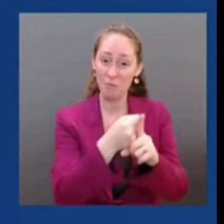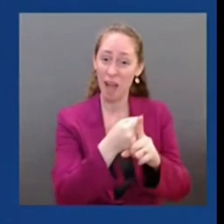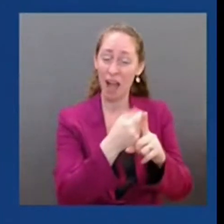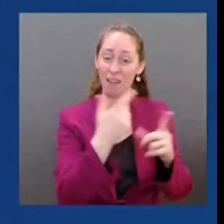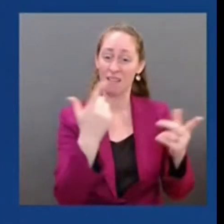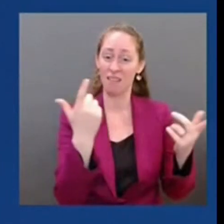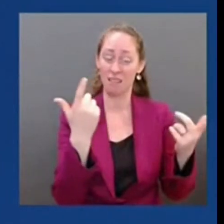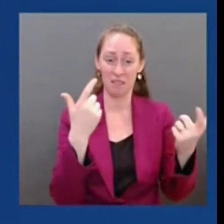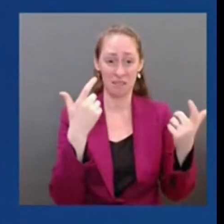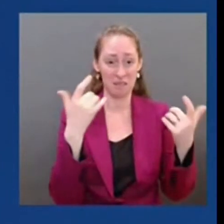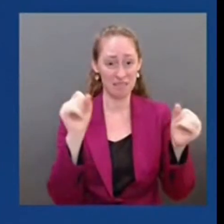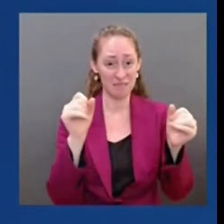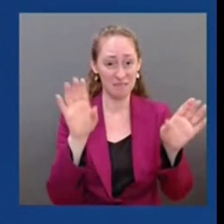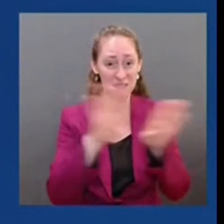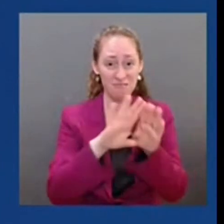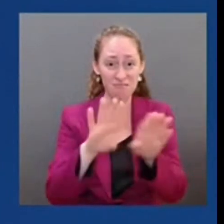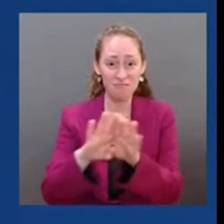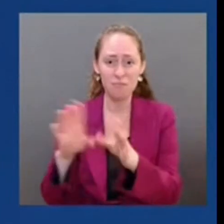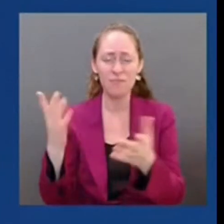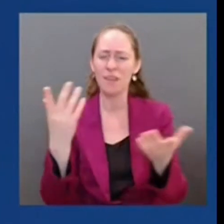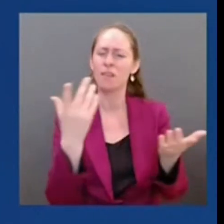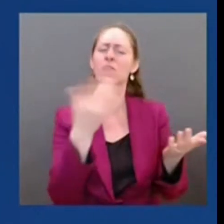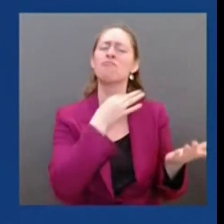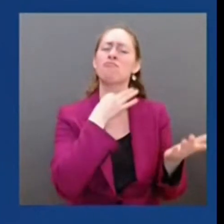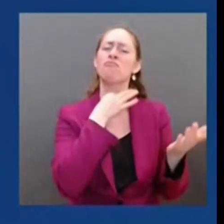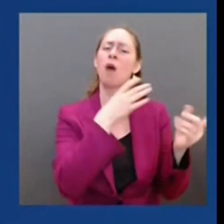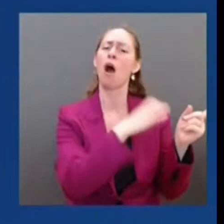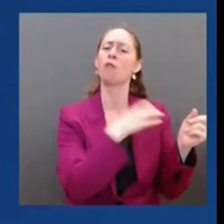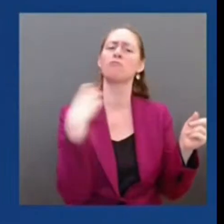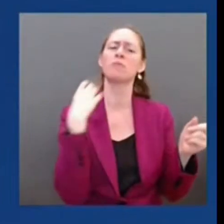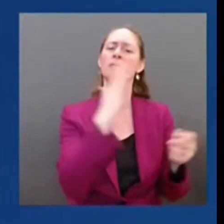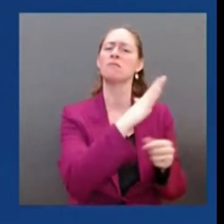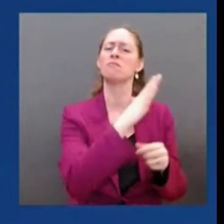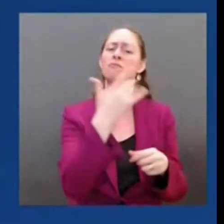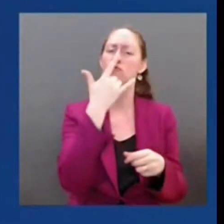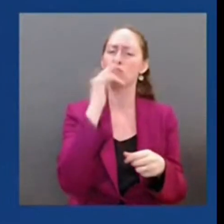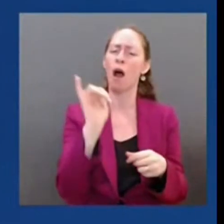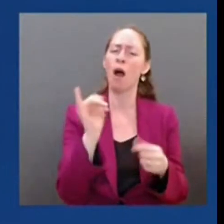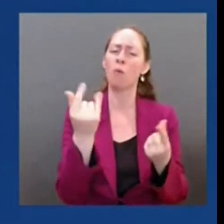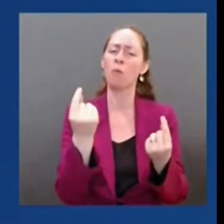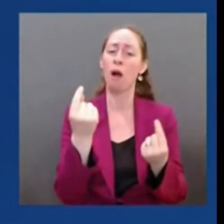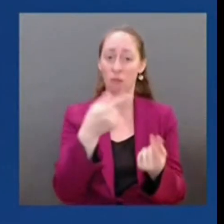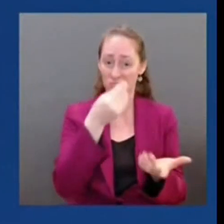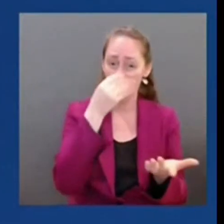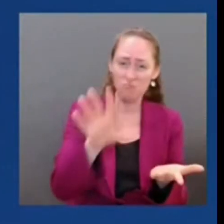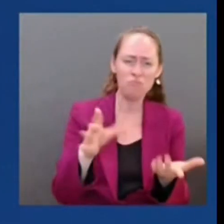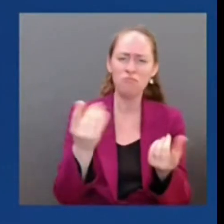HAPPEN. THOSE ARE BIG NUMBERS TO TOSS AROUND AT A TIME WHEN YOU ARE TRYING GET CONGRESS TO ACT.